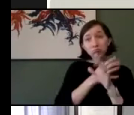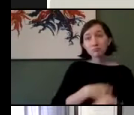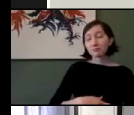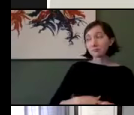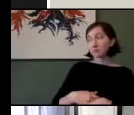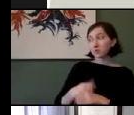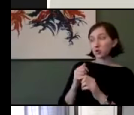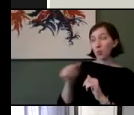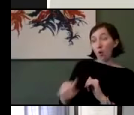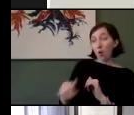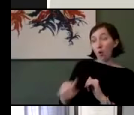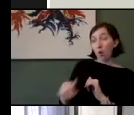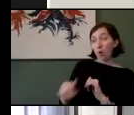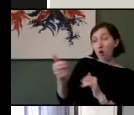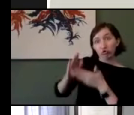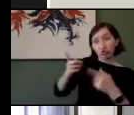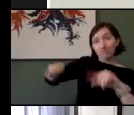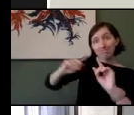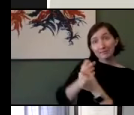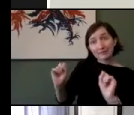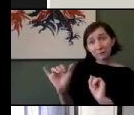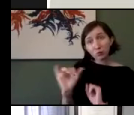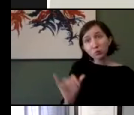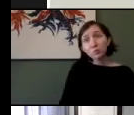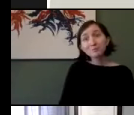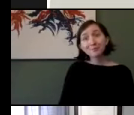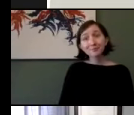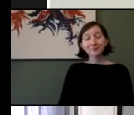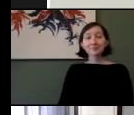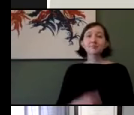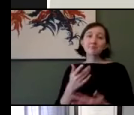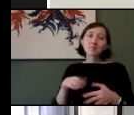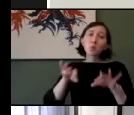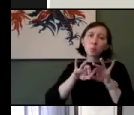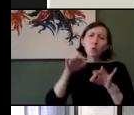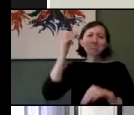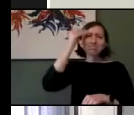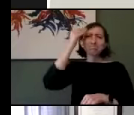It's important to be mindful that some of these solutions